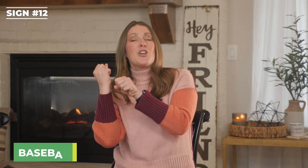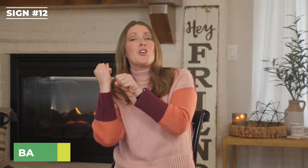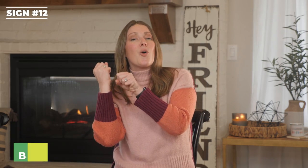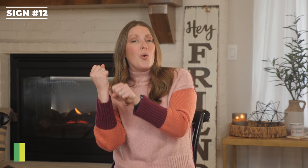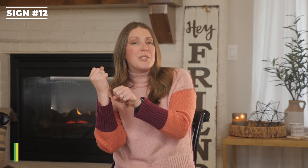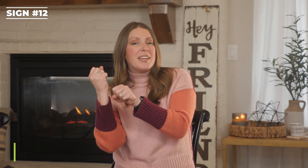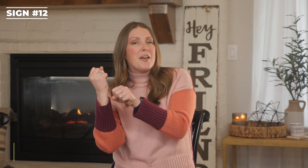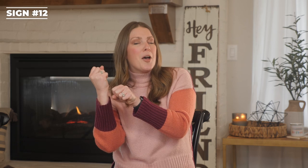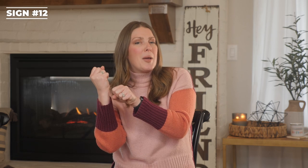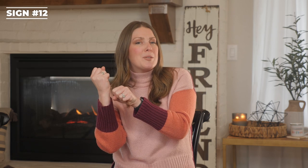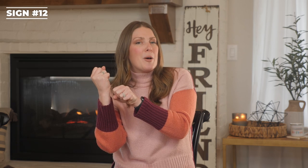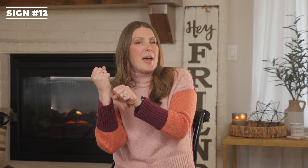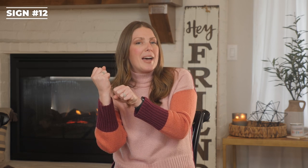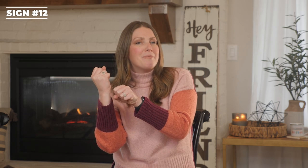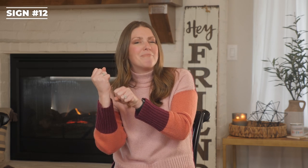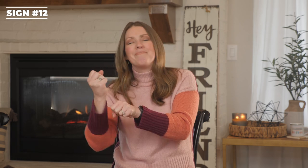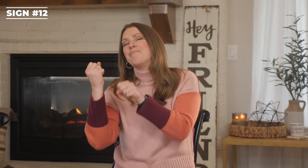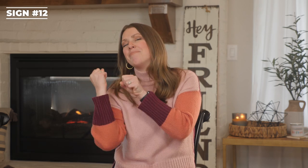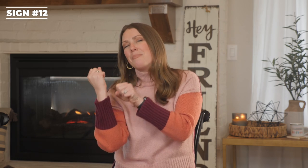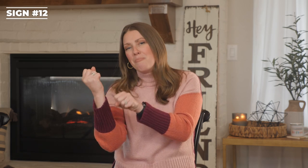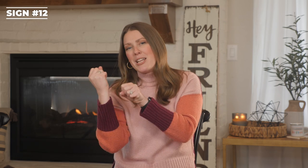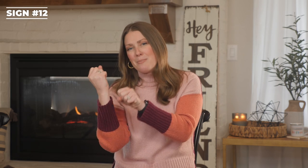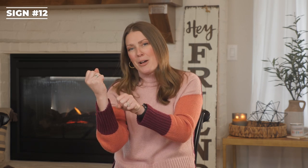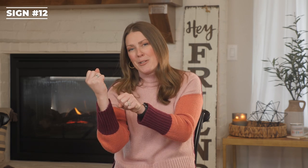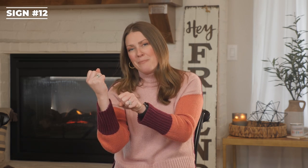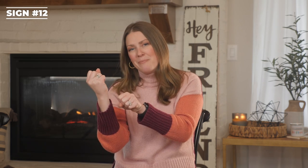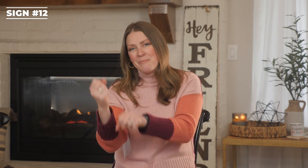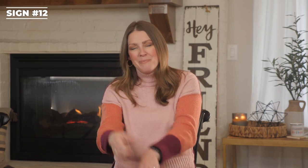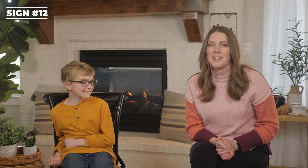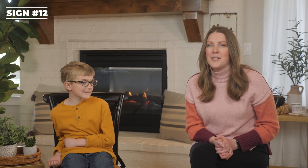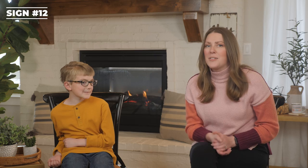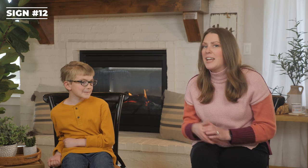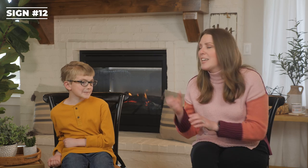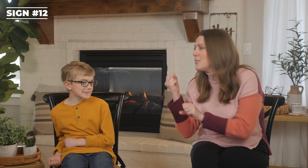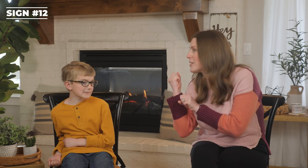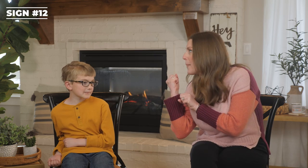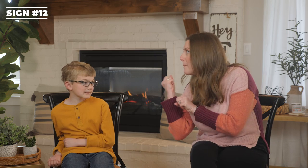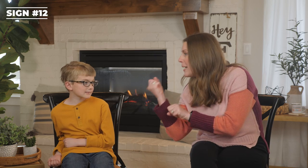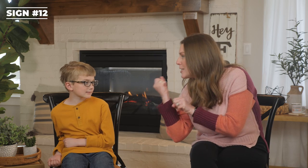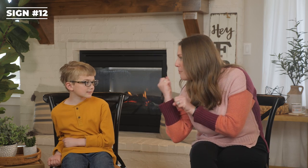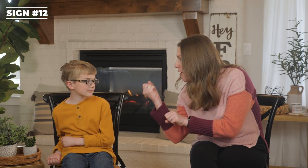it's like you're holding a baseball bat 'baseball'. All right, can you sign baseball?